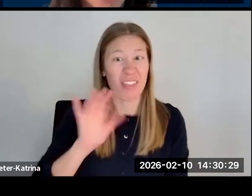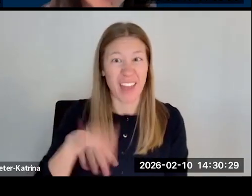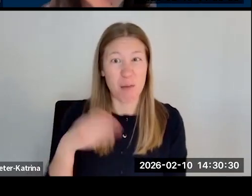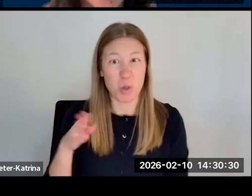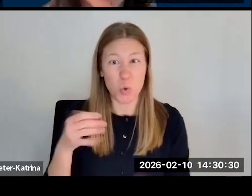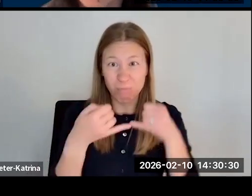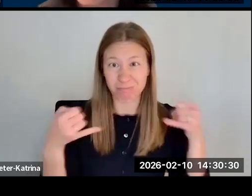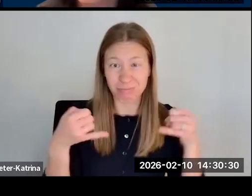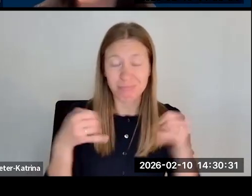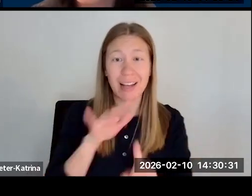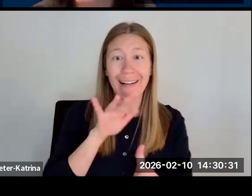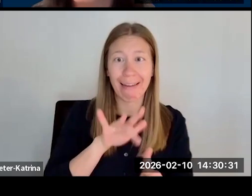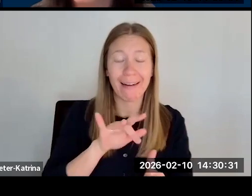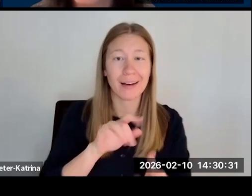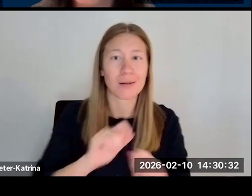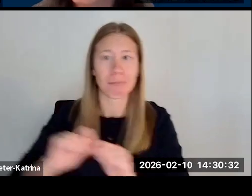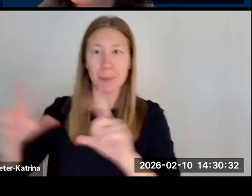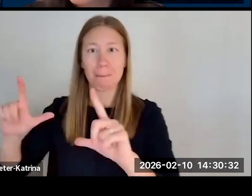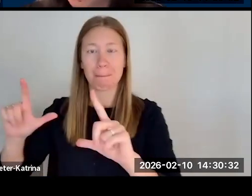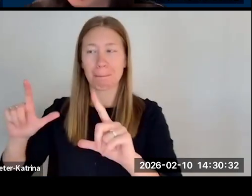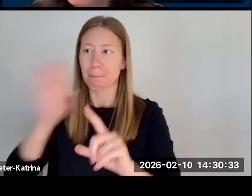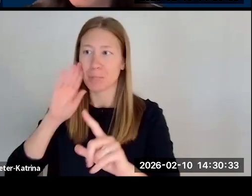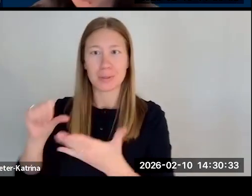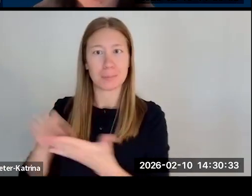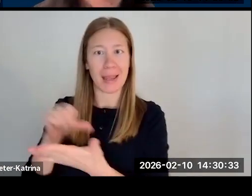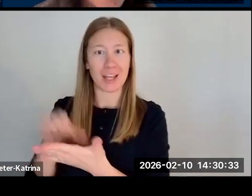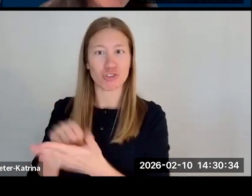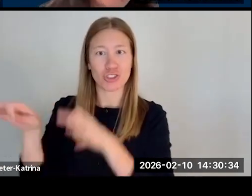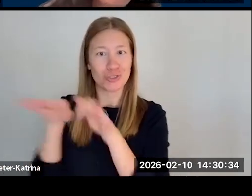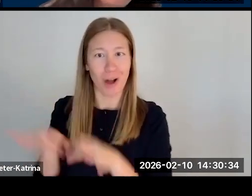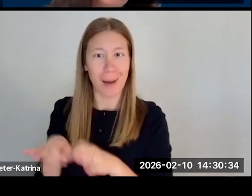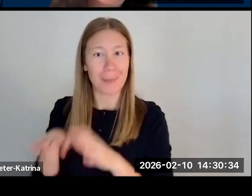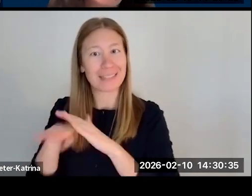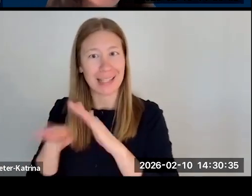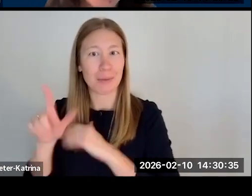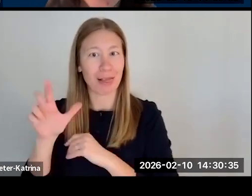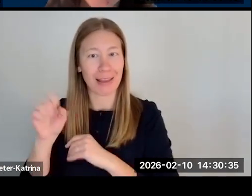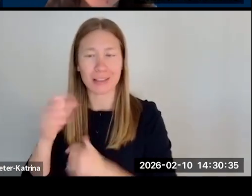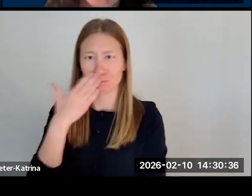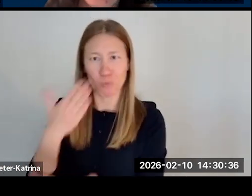that talks about accessible hyperlinks. So well described. In Google Docs,